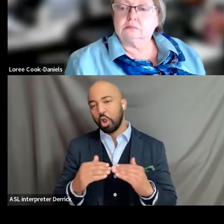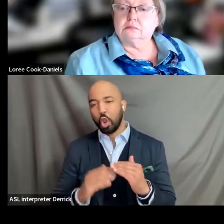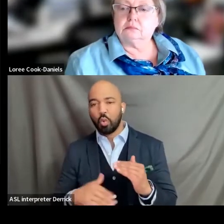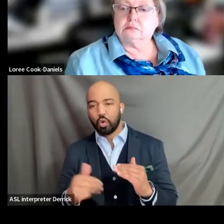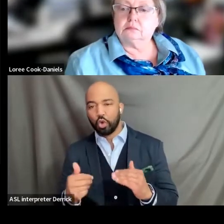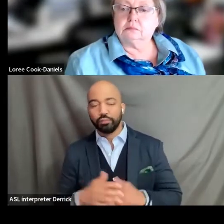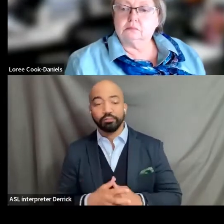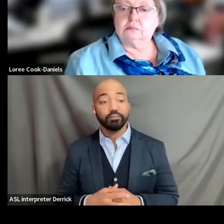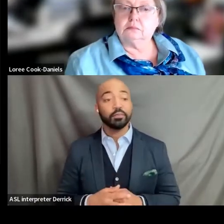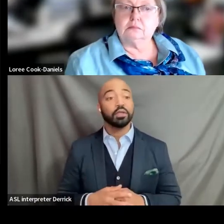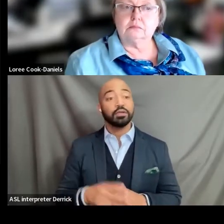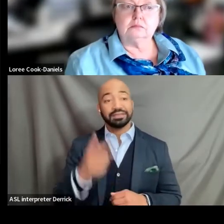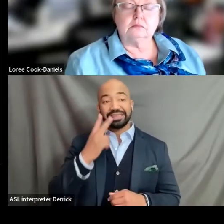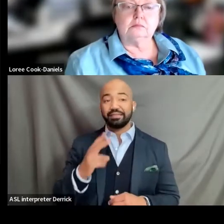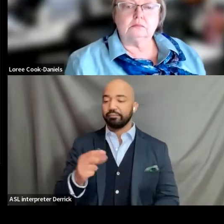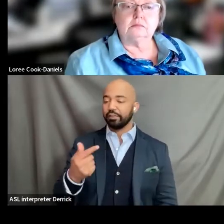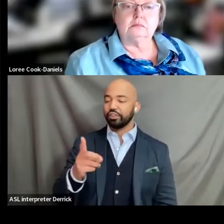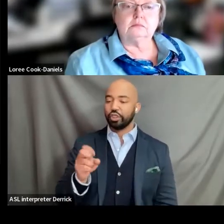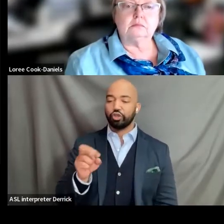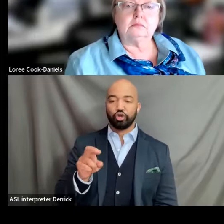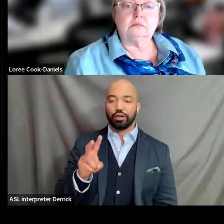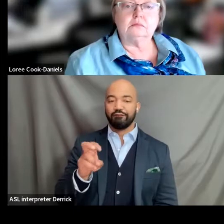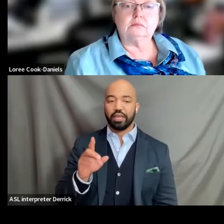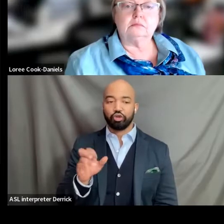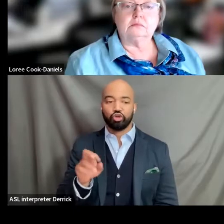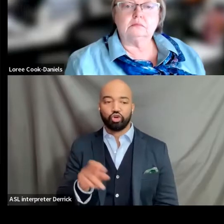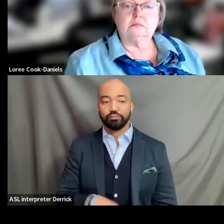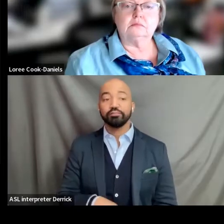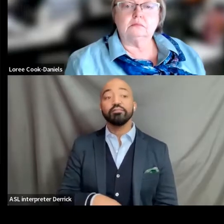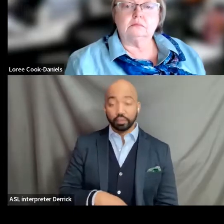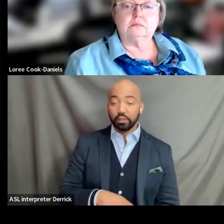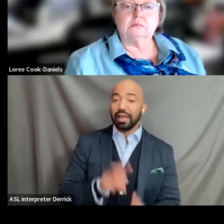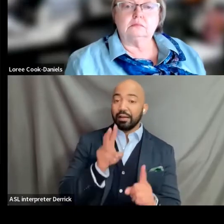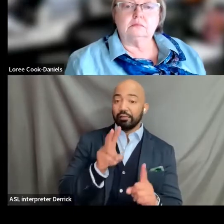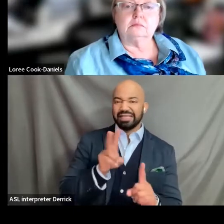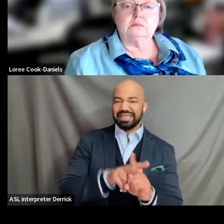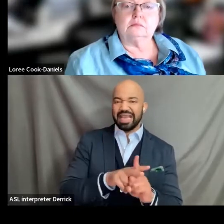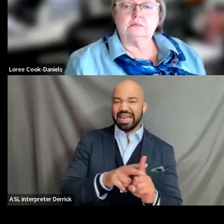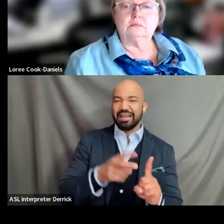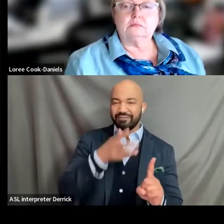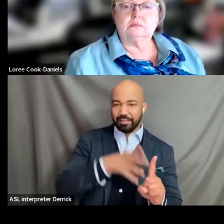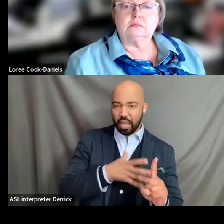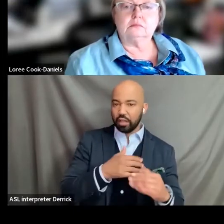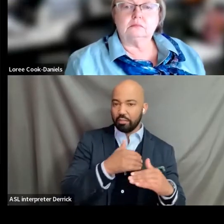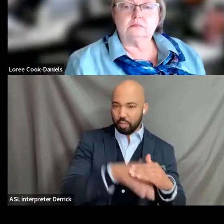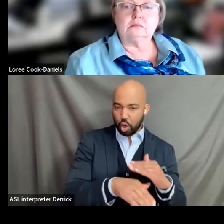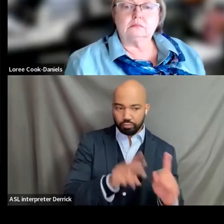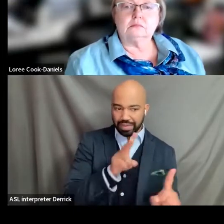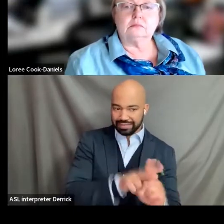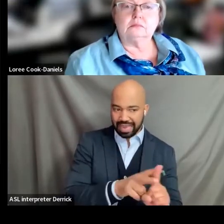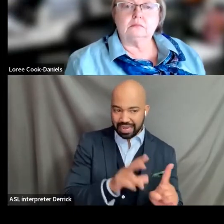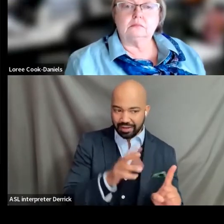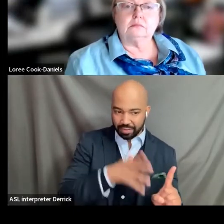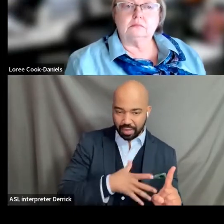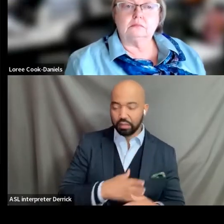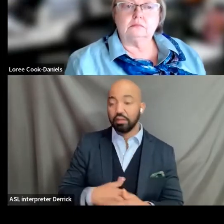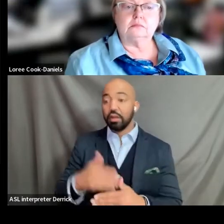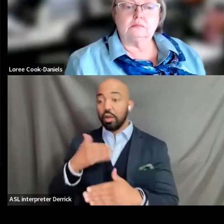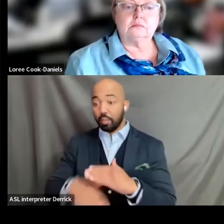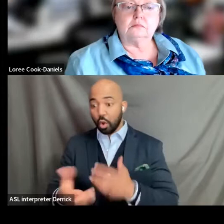So folks that were assigned female at birth, folks that were assigned male at birth and are journeying in their gender in some way.